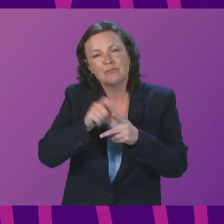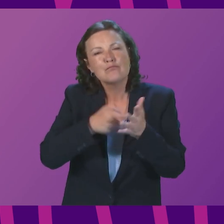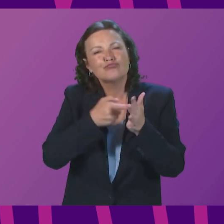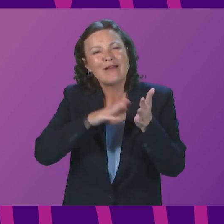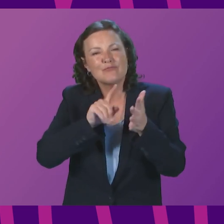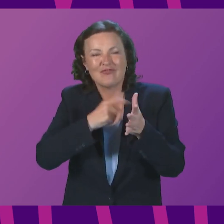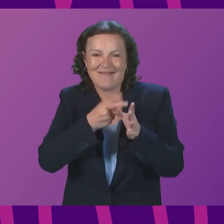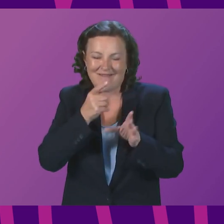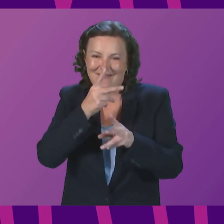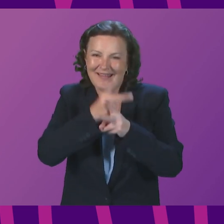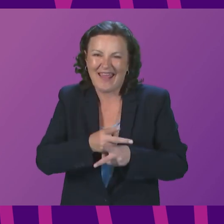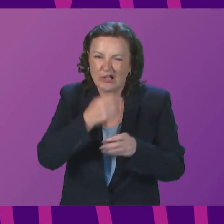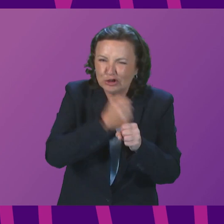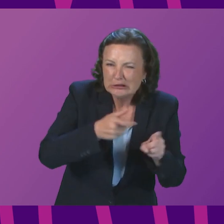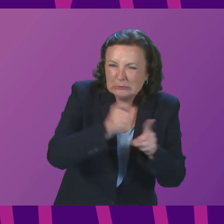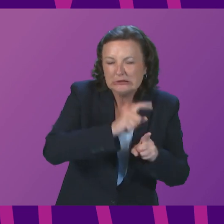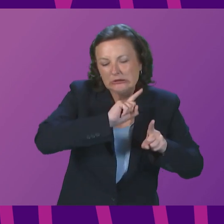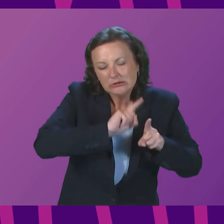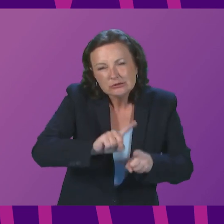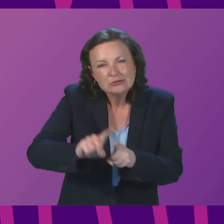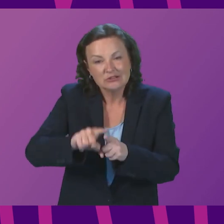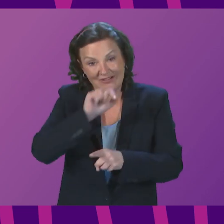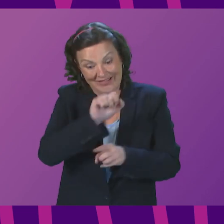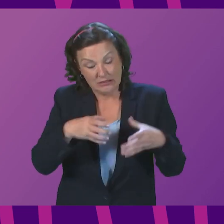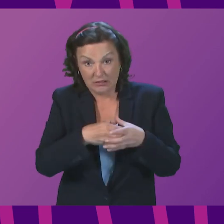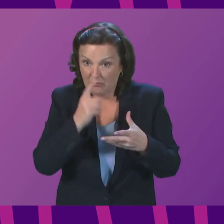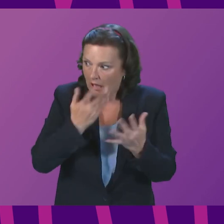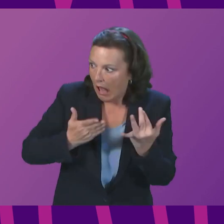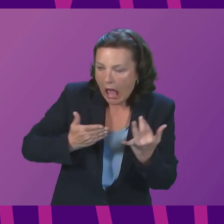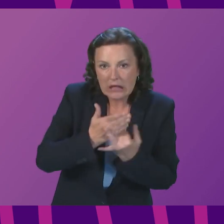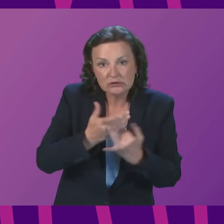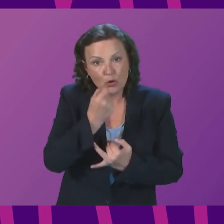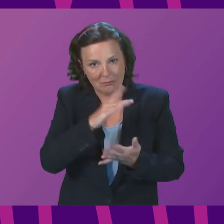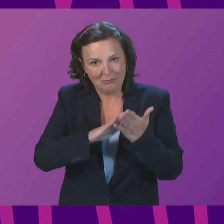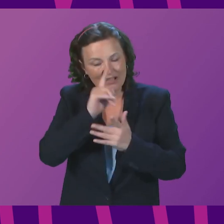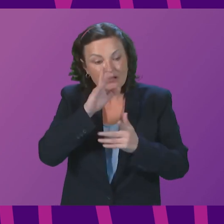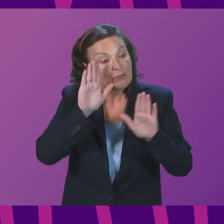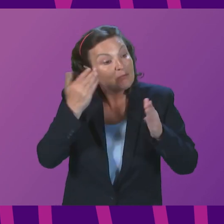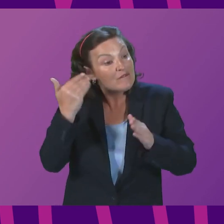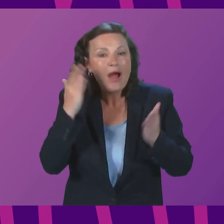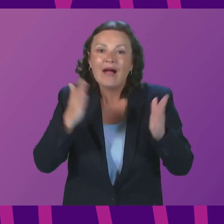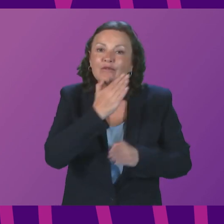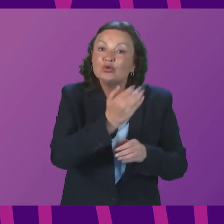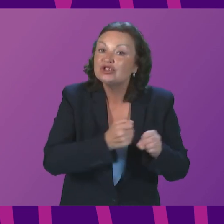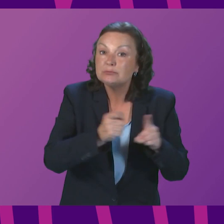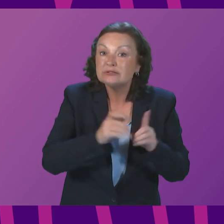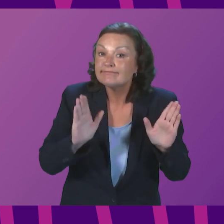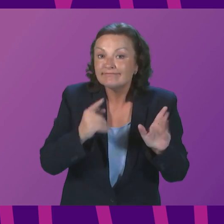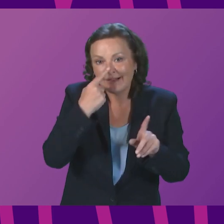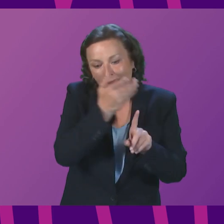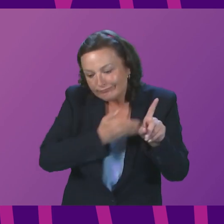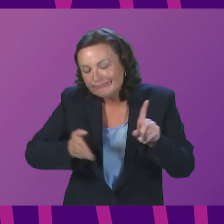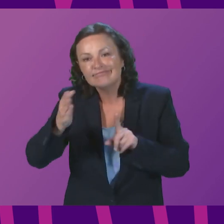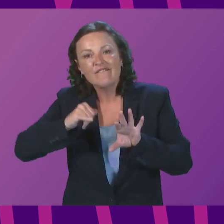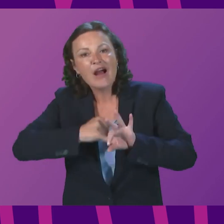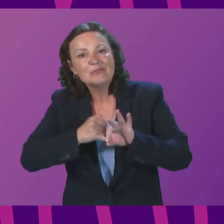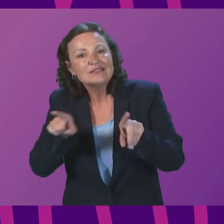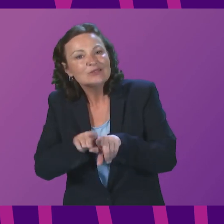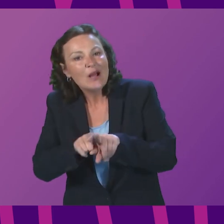We have made progress on access to contraception in pharmacies and on action on menstrual health.